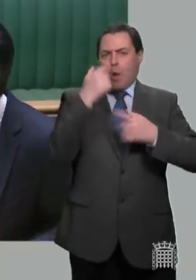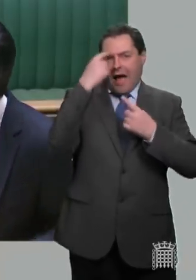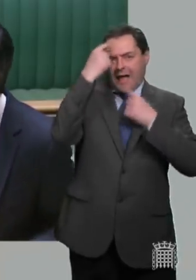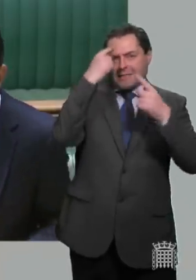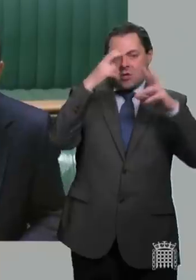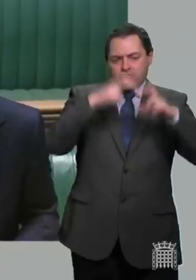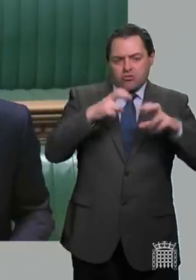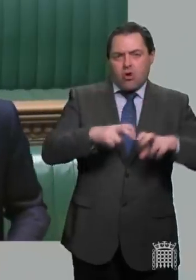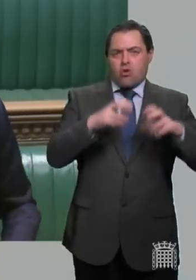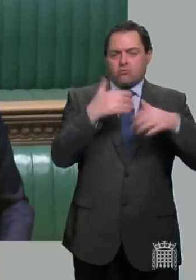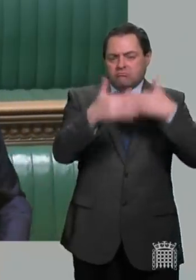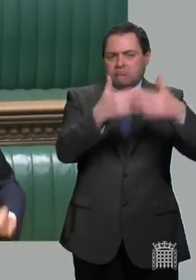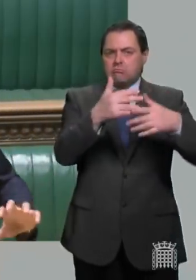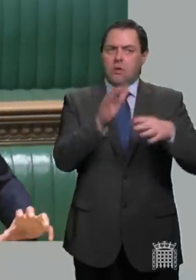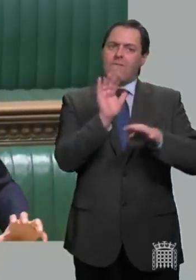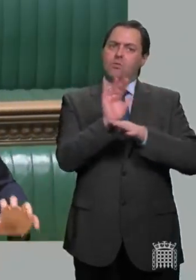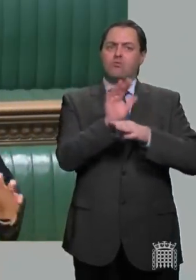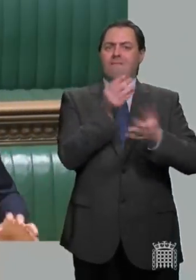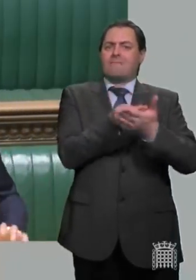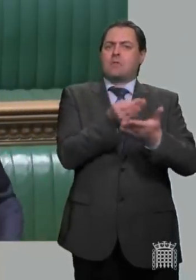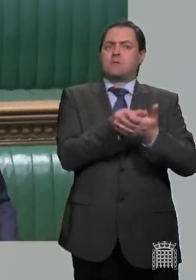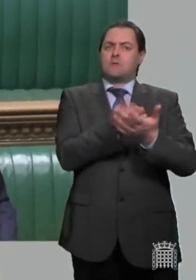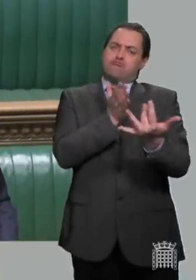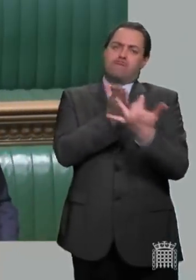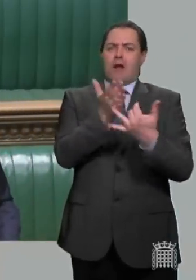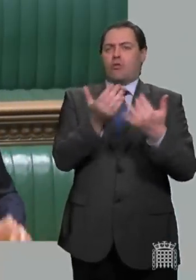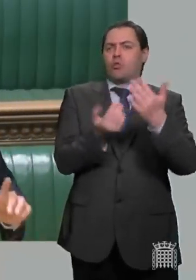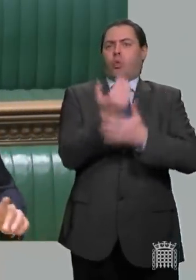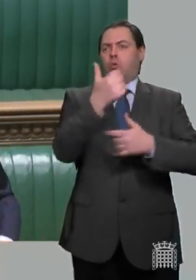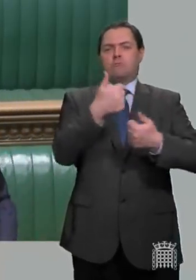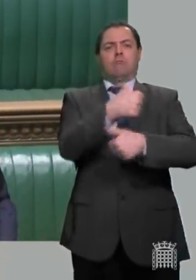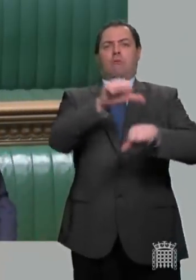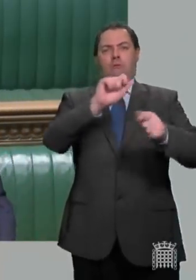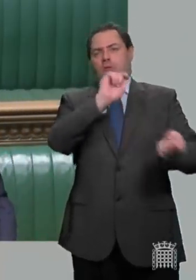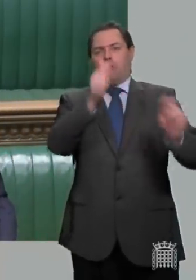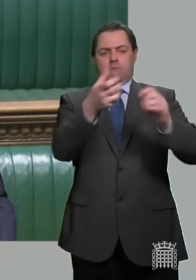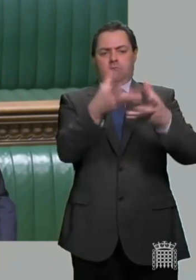Future Fund Breakthrough to help fill the scale-up funding gap; and changing the rules